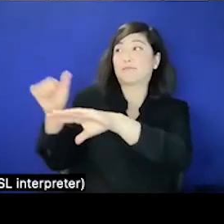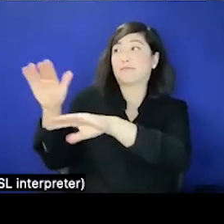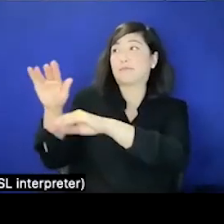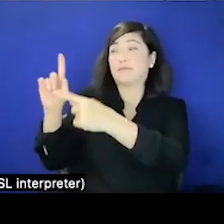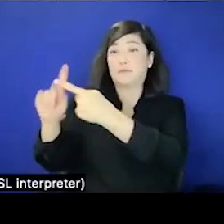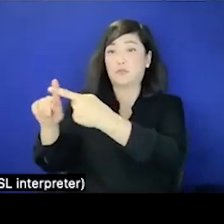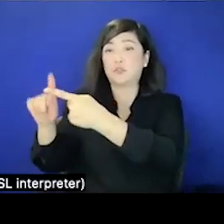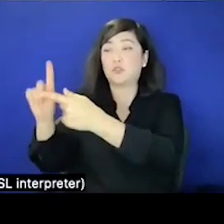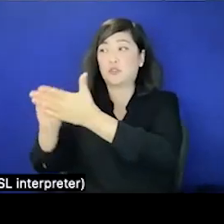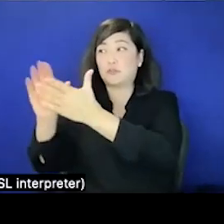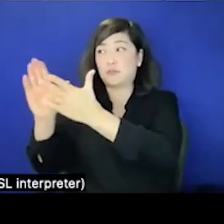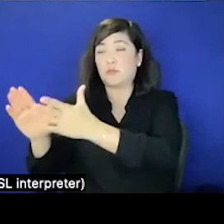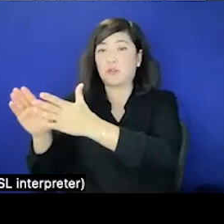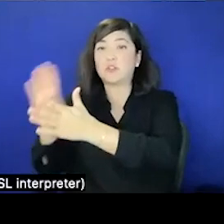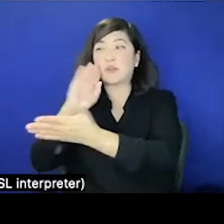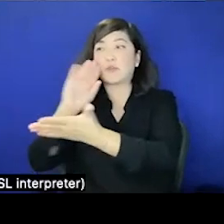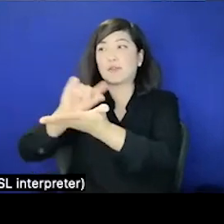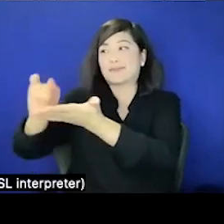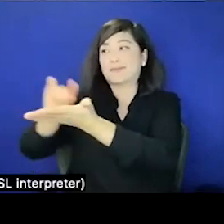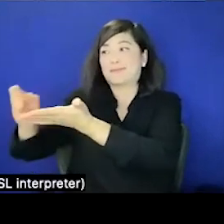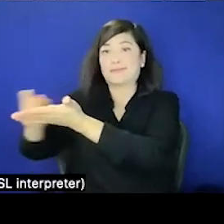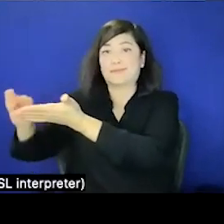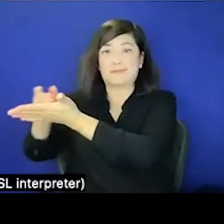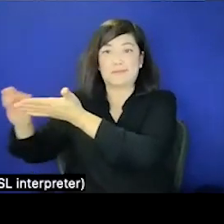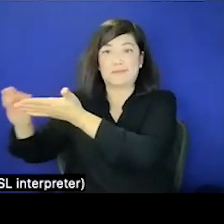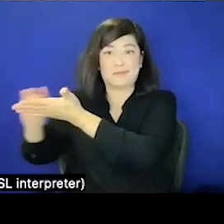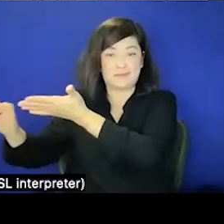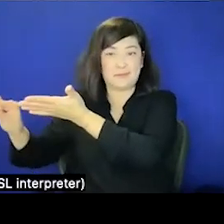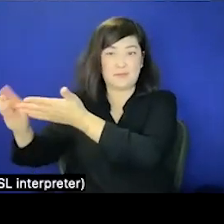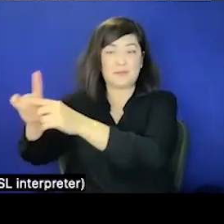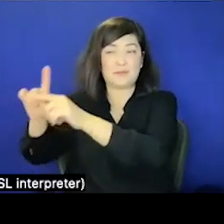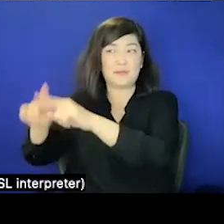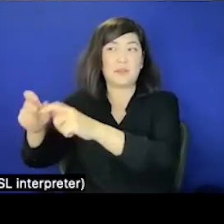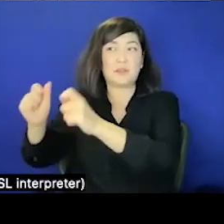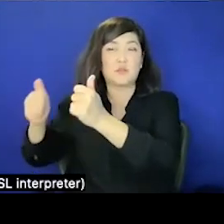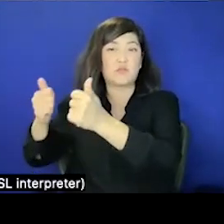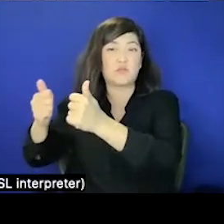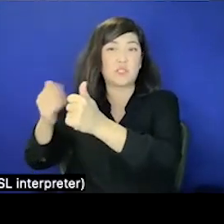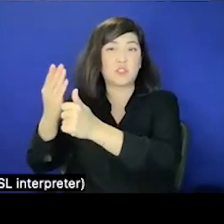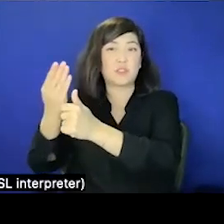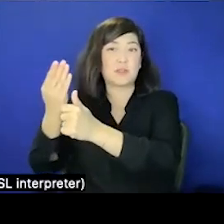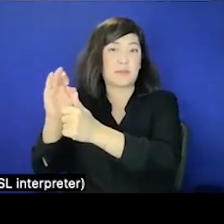based upon the invoices that are already in the system provides that clearinghouse, reduces the